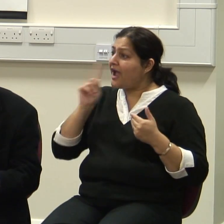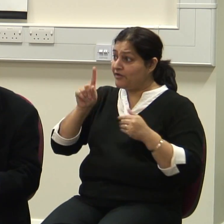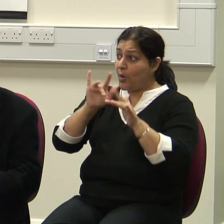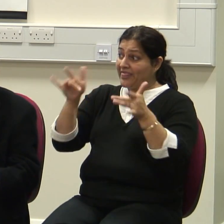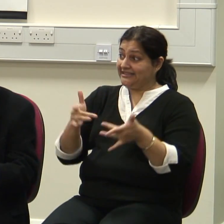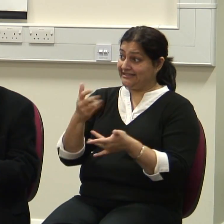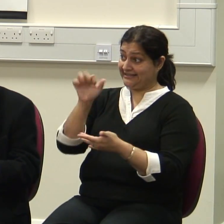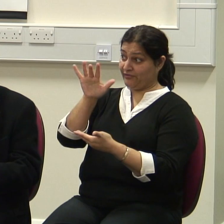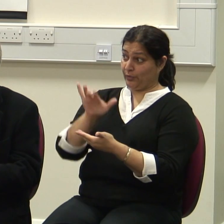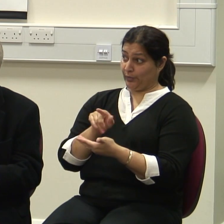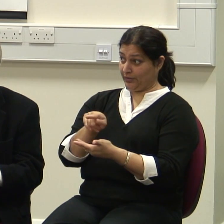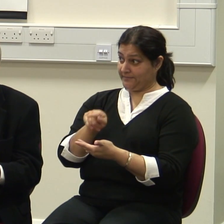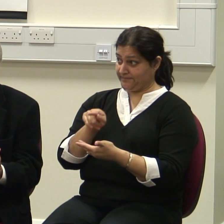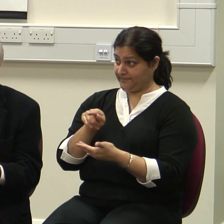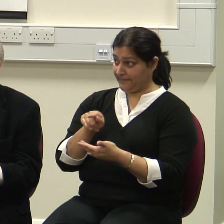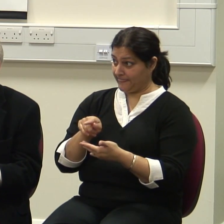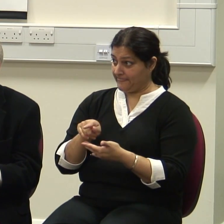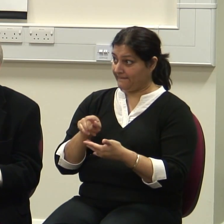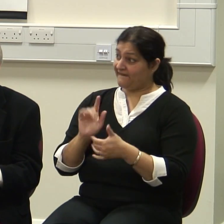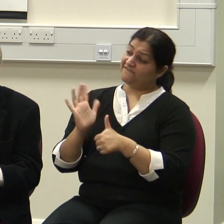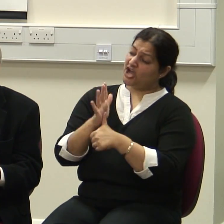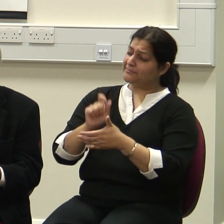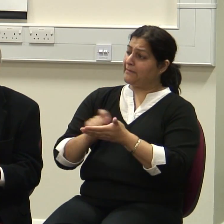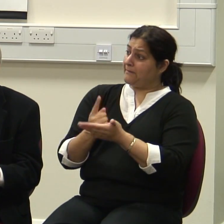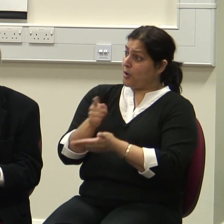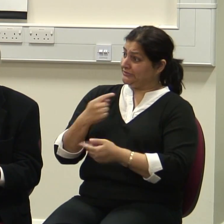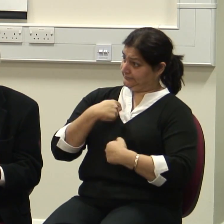you can see that the very first paper on this subject was written by me.